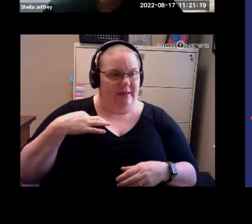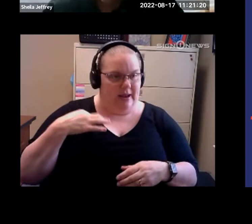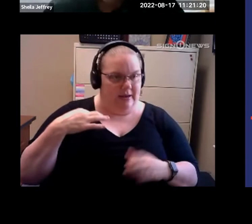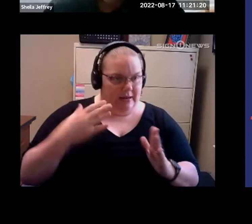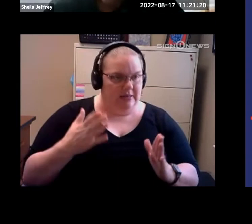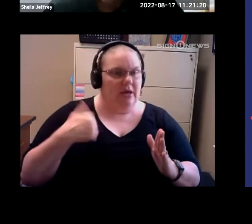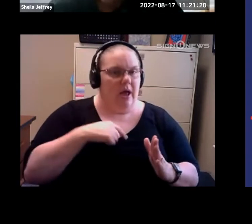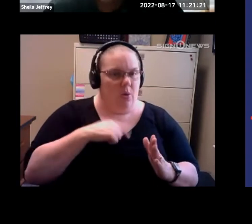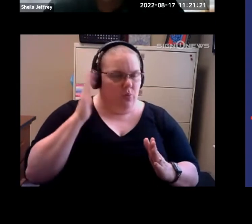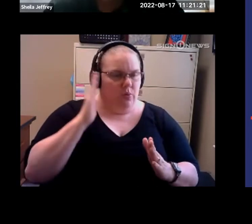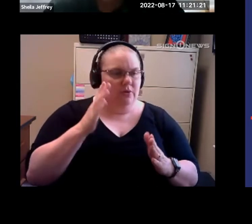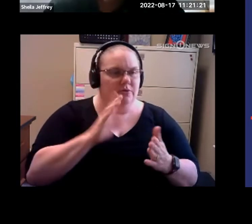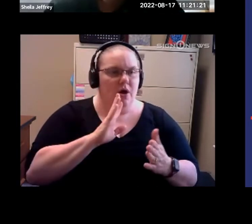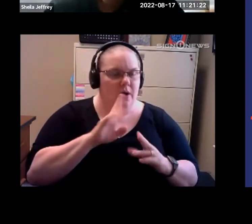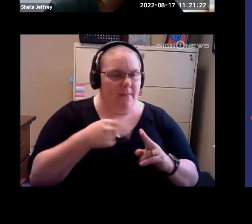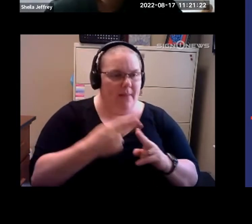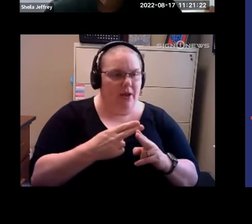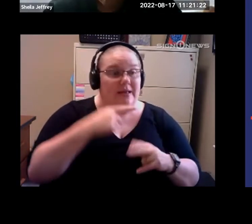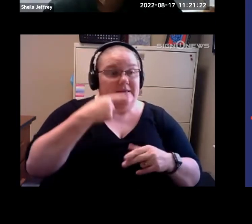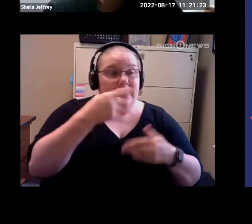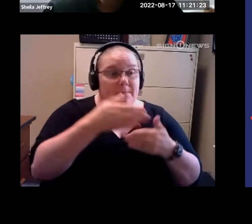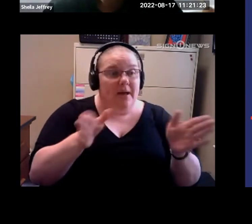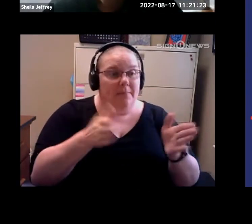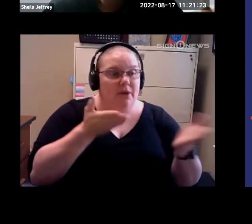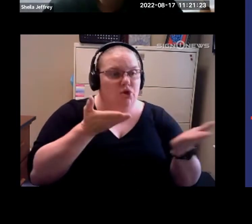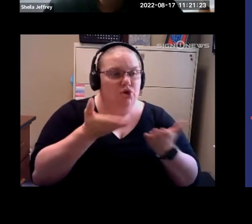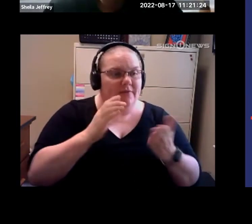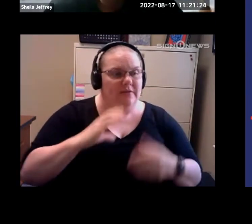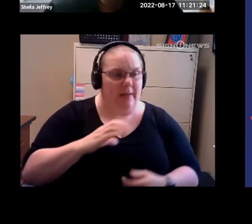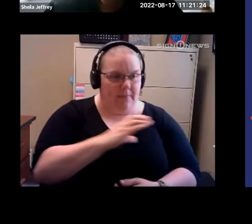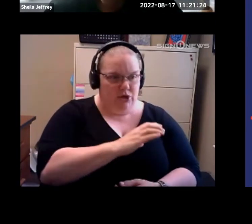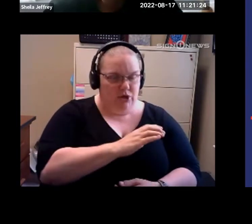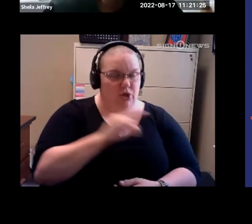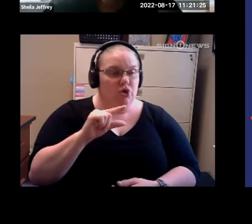this is the Public Service Commission the Georgia Public Service commissioner